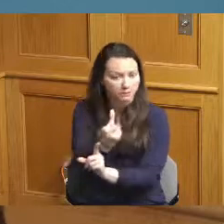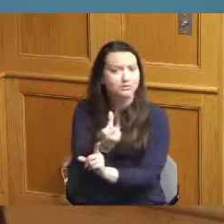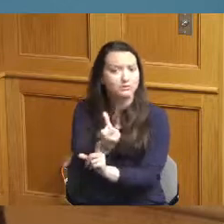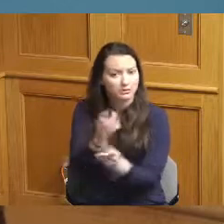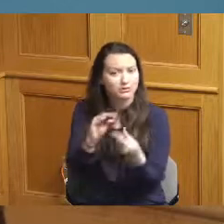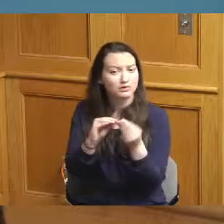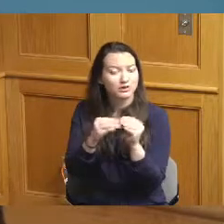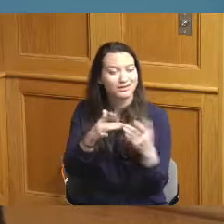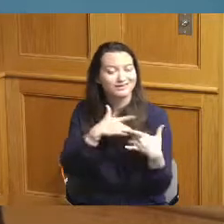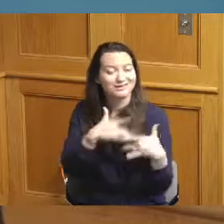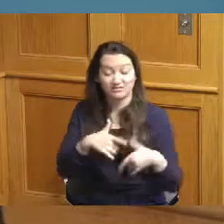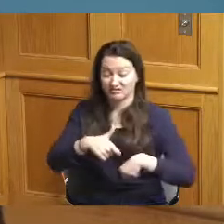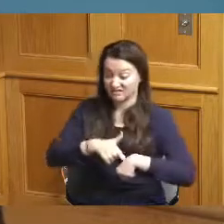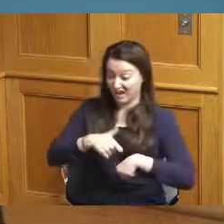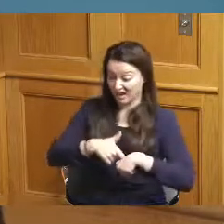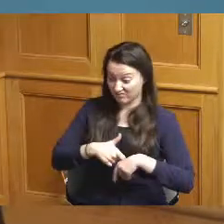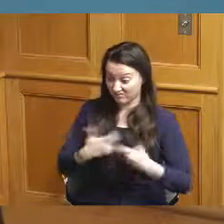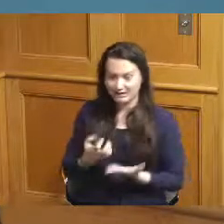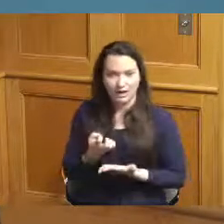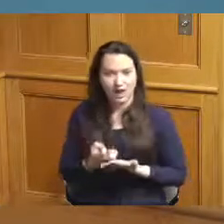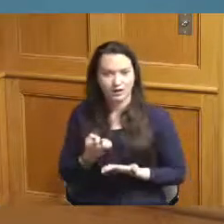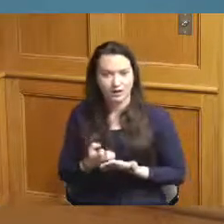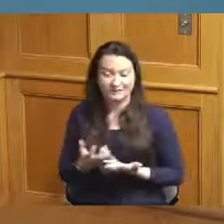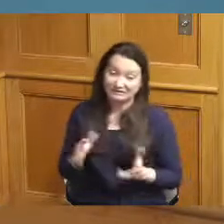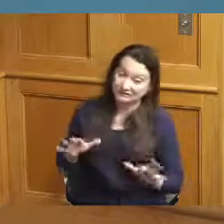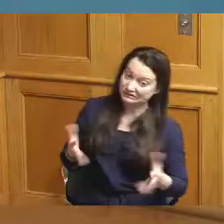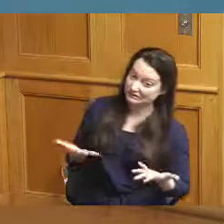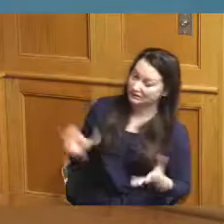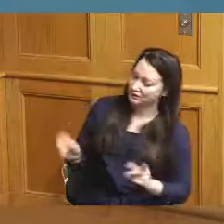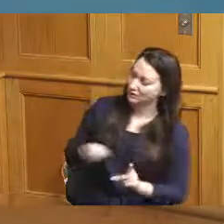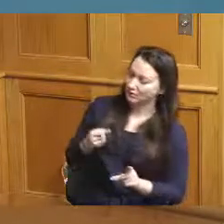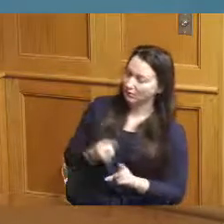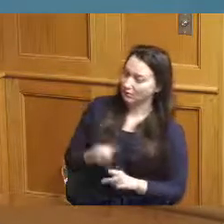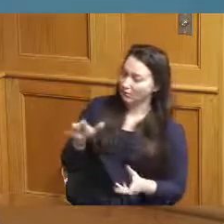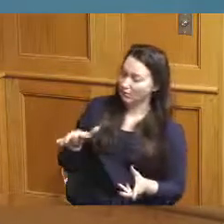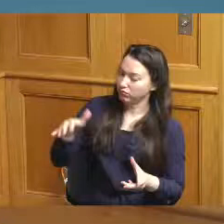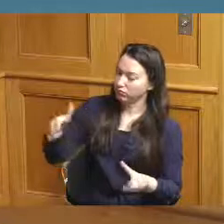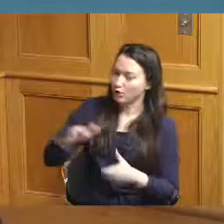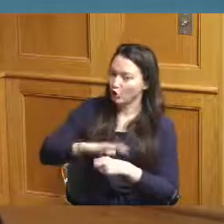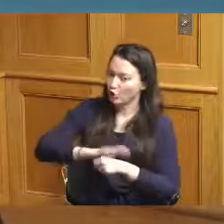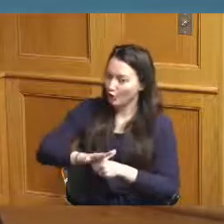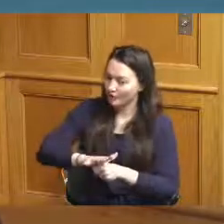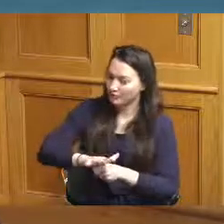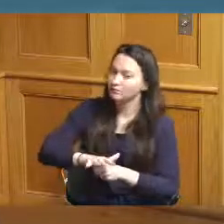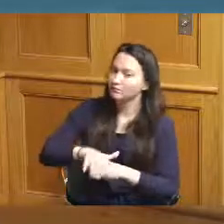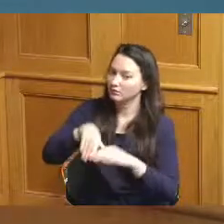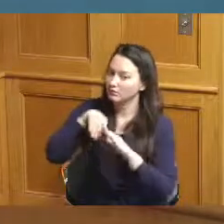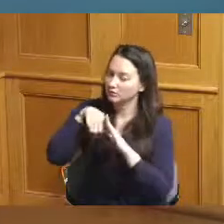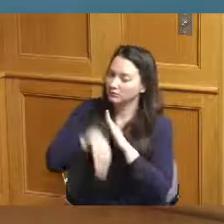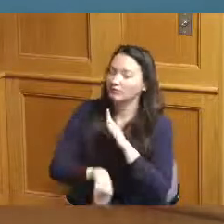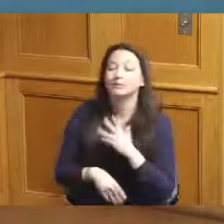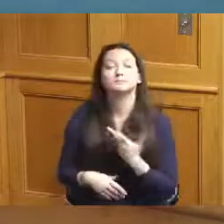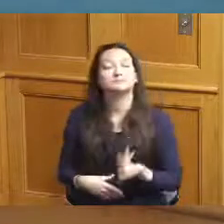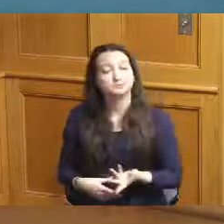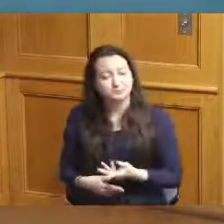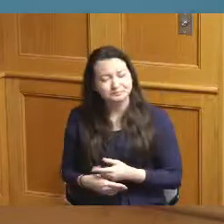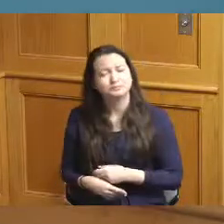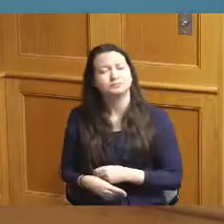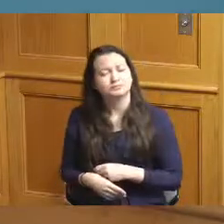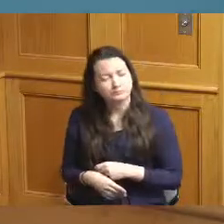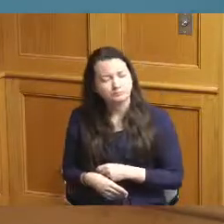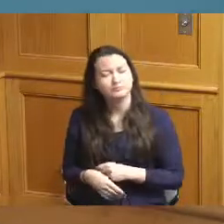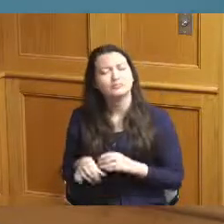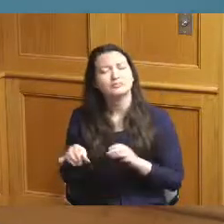numbers at a time when the the economy got hit so hard with Covid I do have similar I'm not making